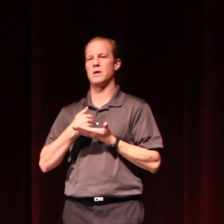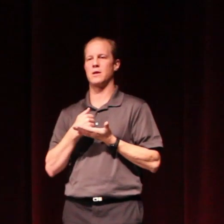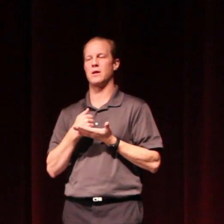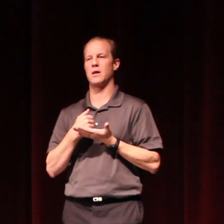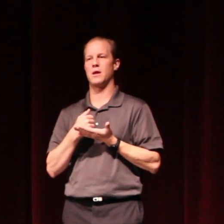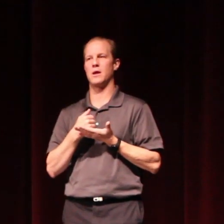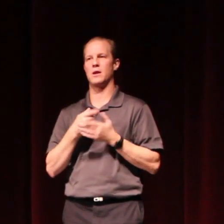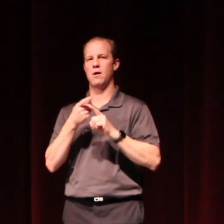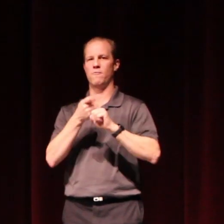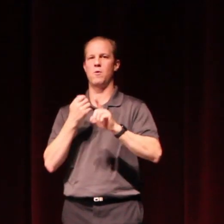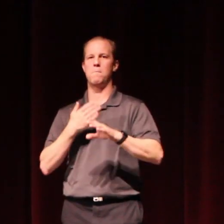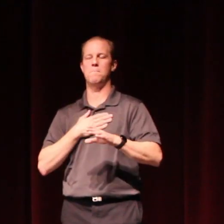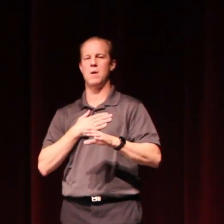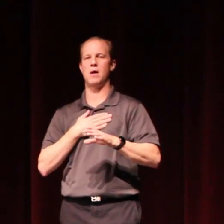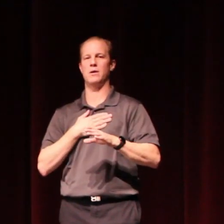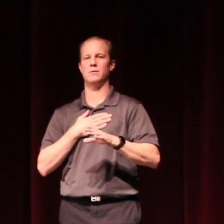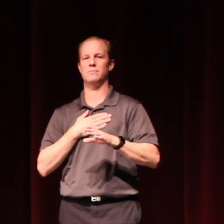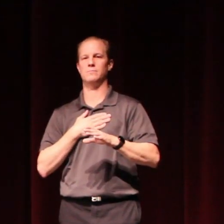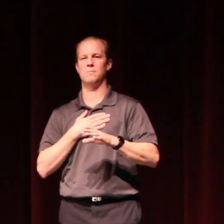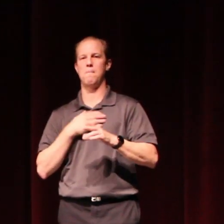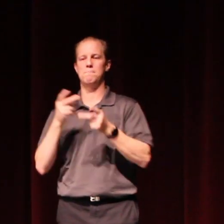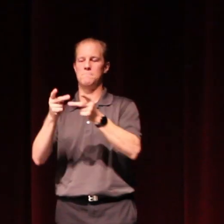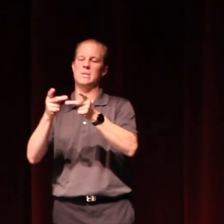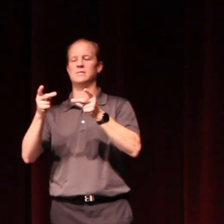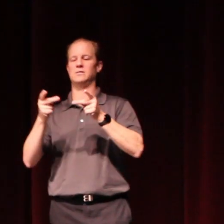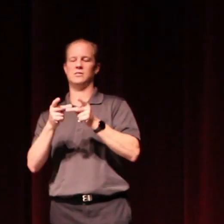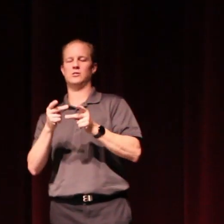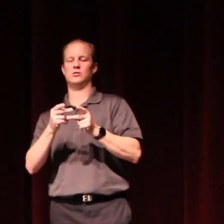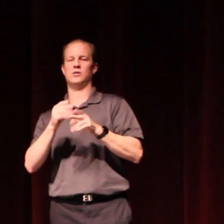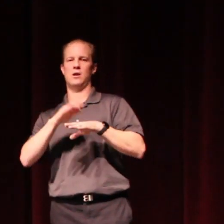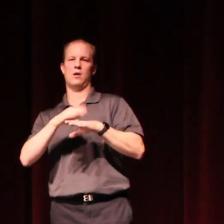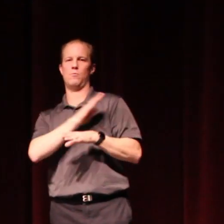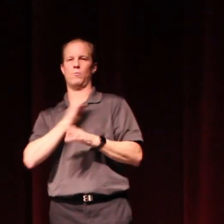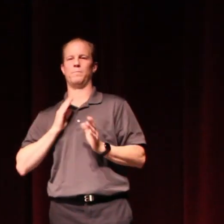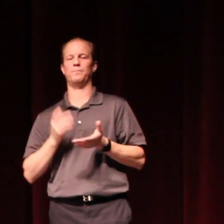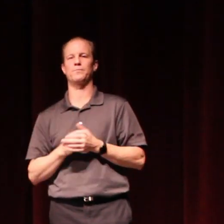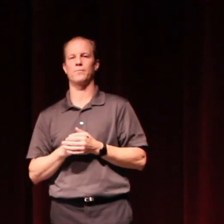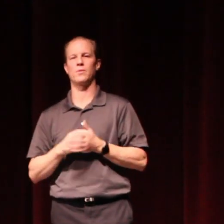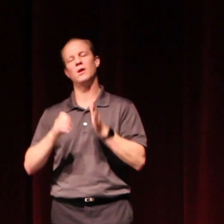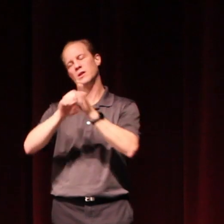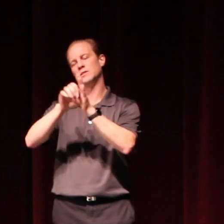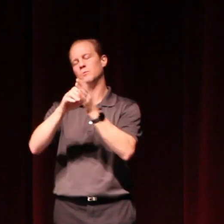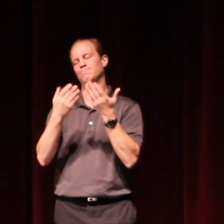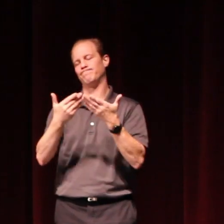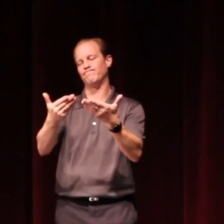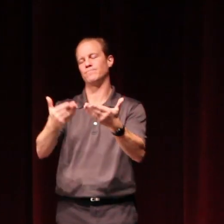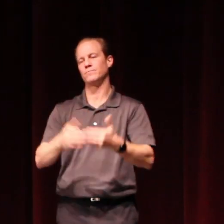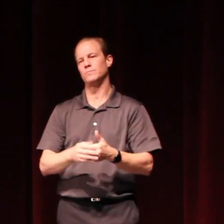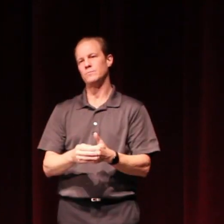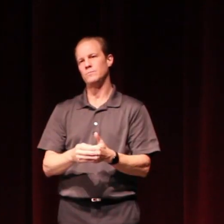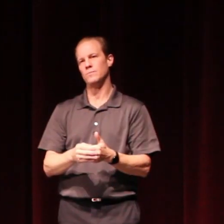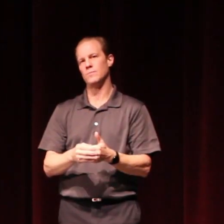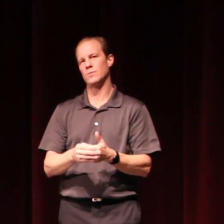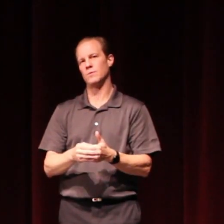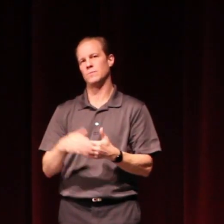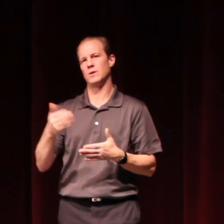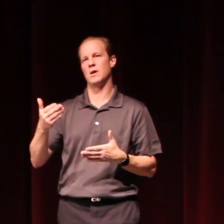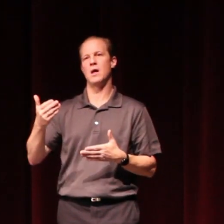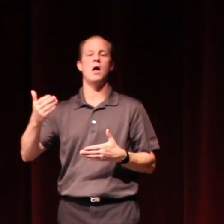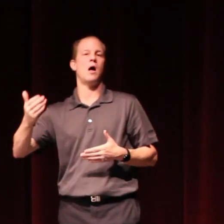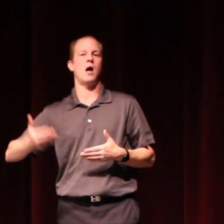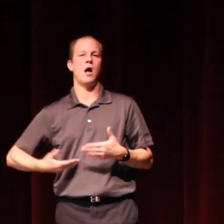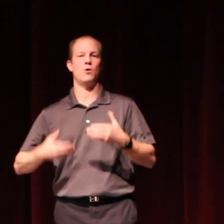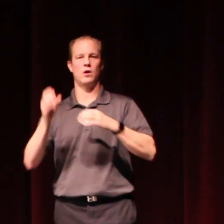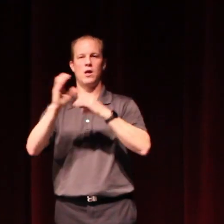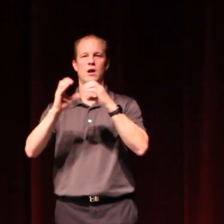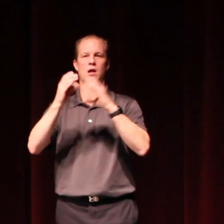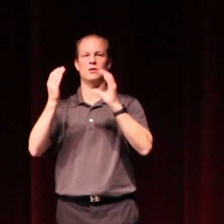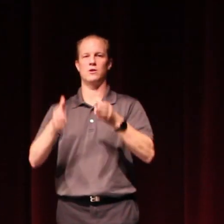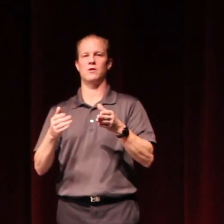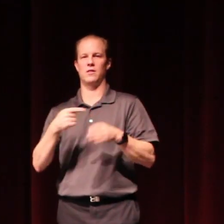from my position. Example would be hiring a contractor that I have a vested interest in.